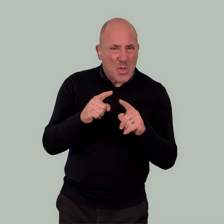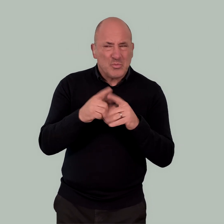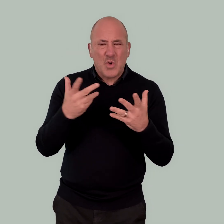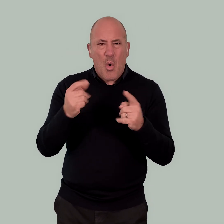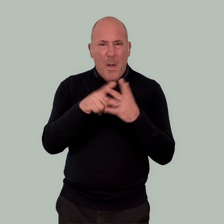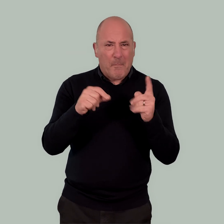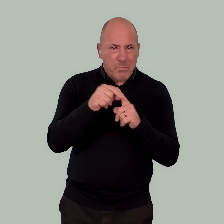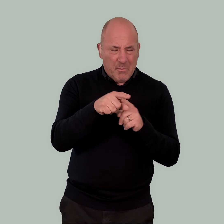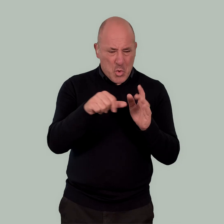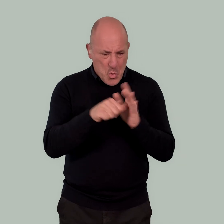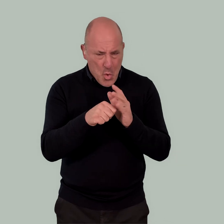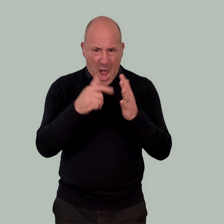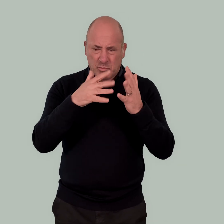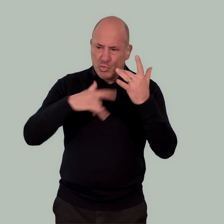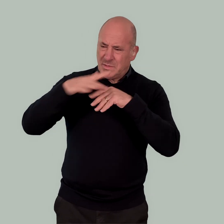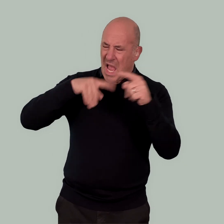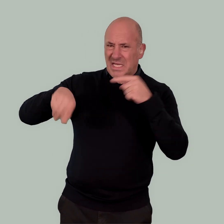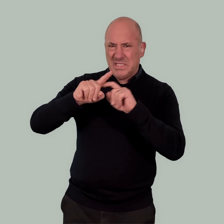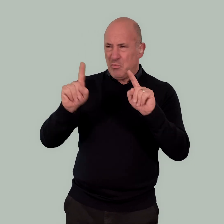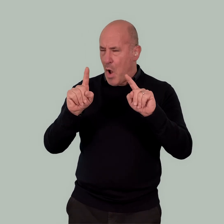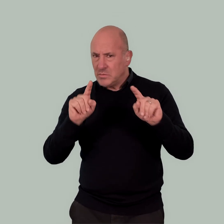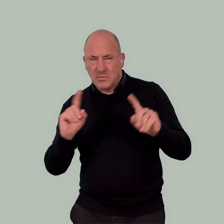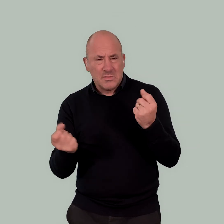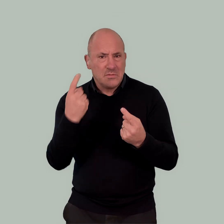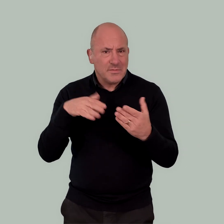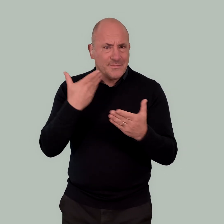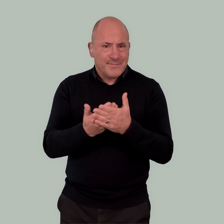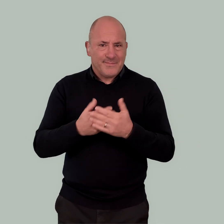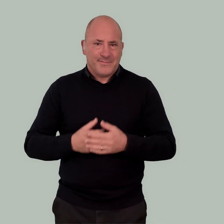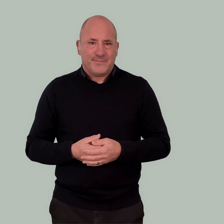and the impact that this has had on PIP and wider society.